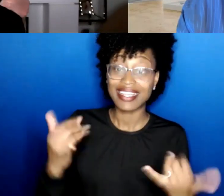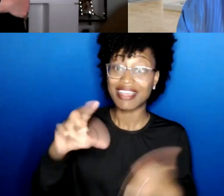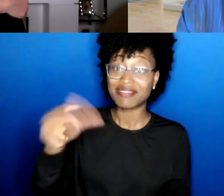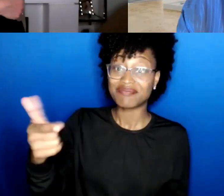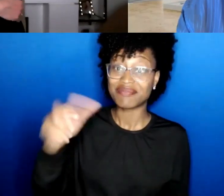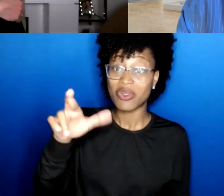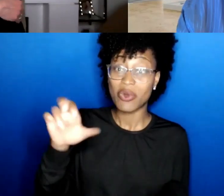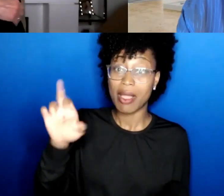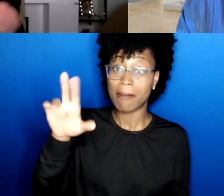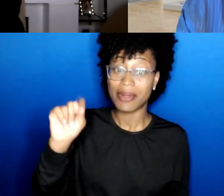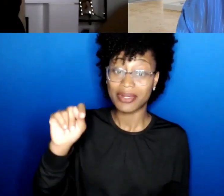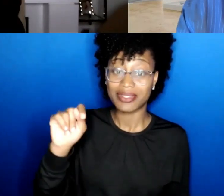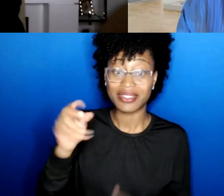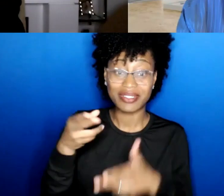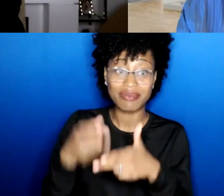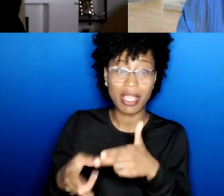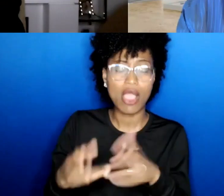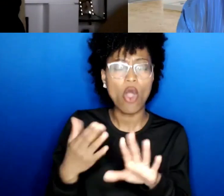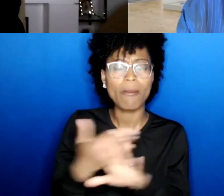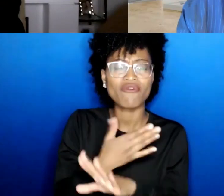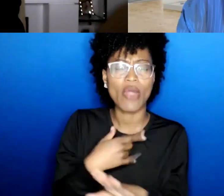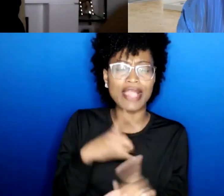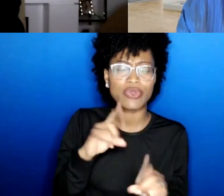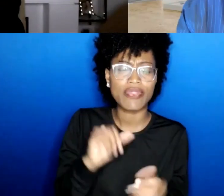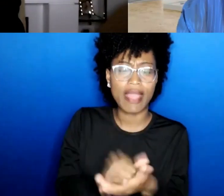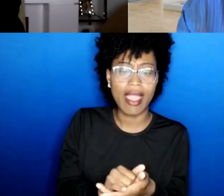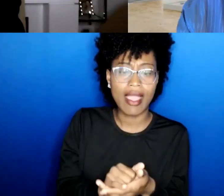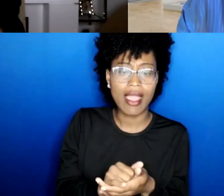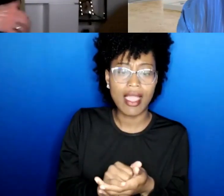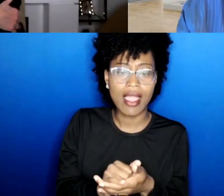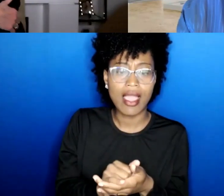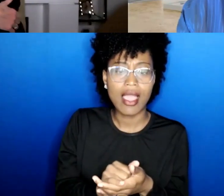briefly. 06:27:07 Before I do, I just want to introduce